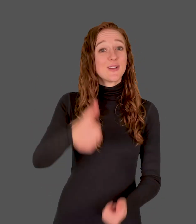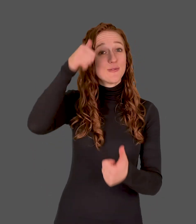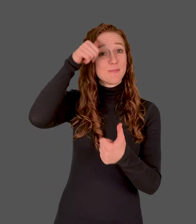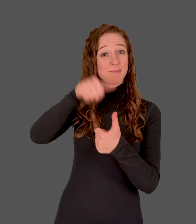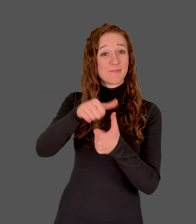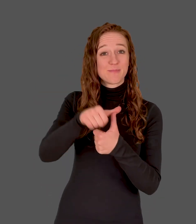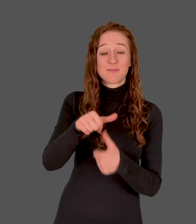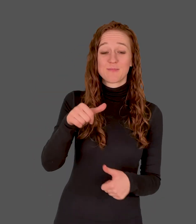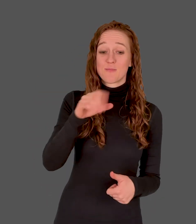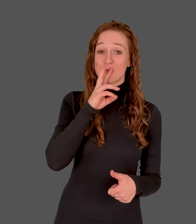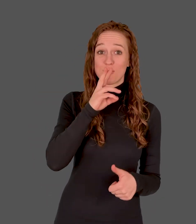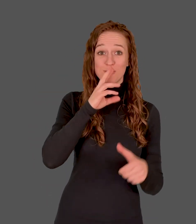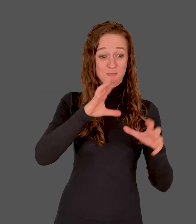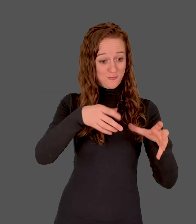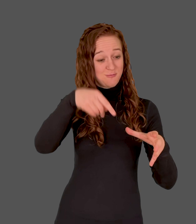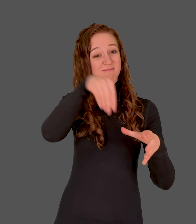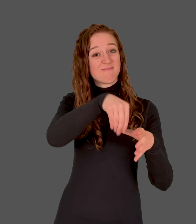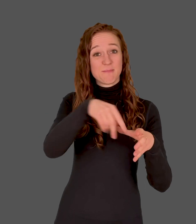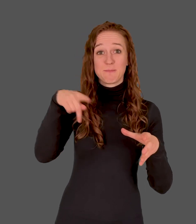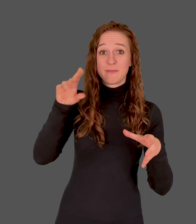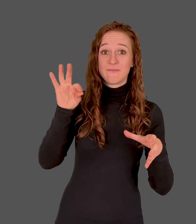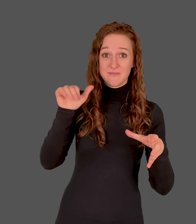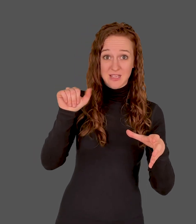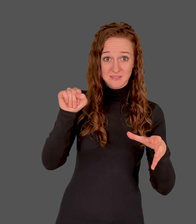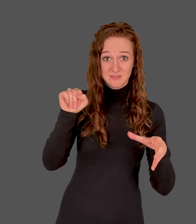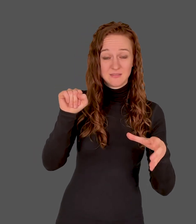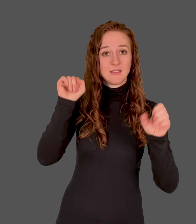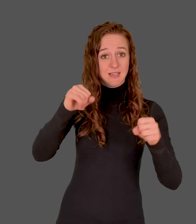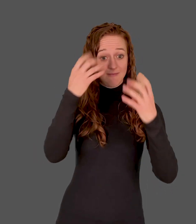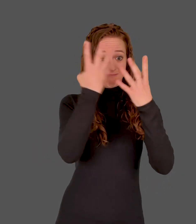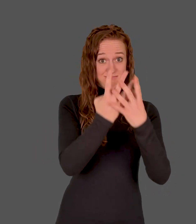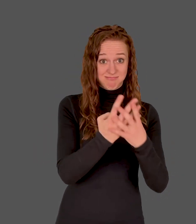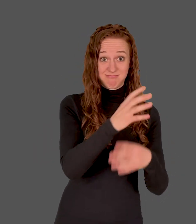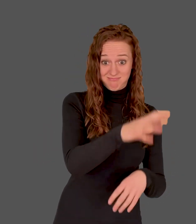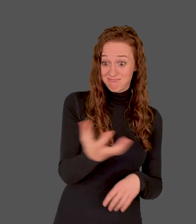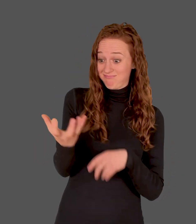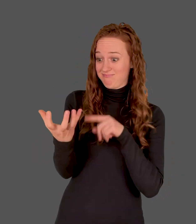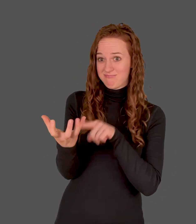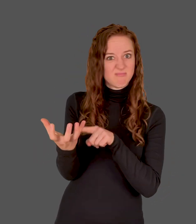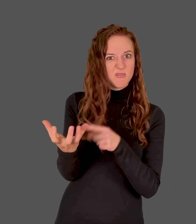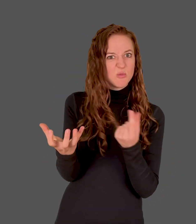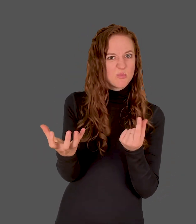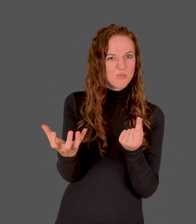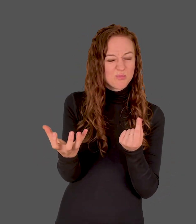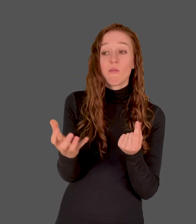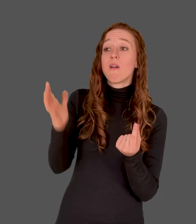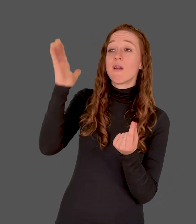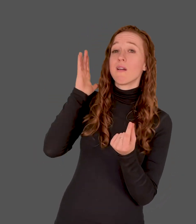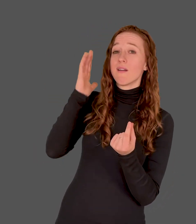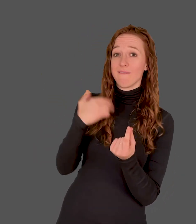This new process could break down PFAS after they have been filtered from the water,